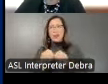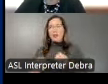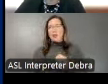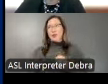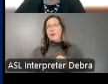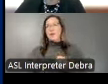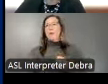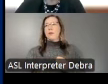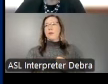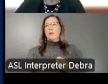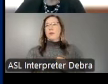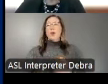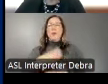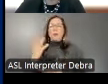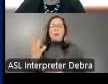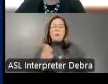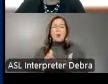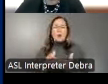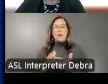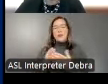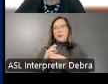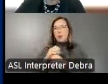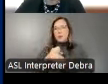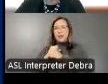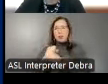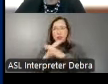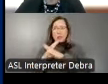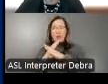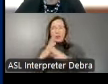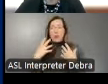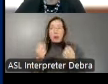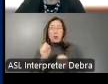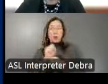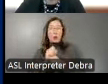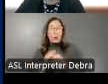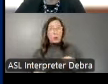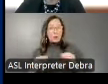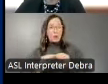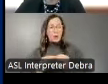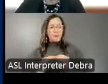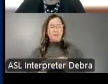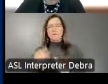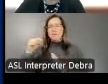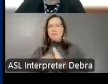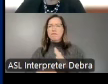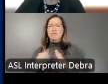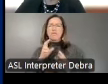prevention and recovery work. And there's more. We're also deepening investments in arts, health,